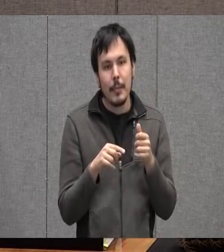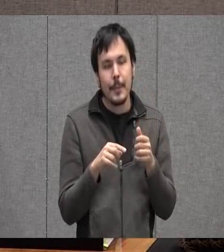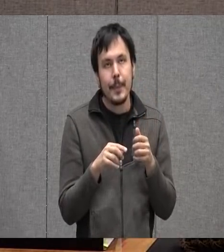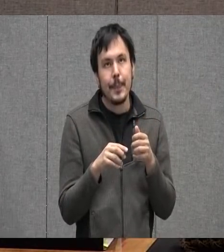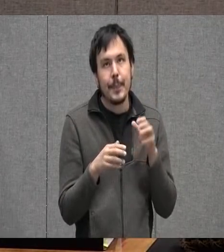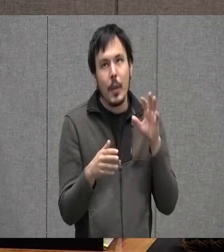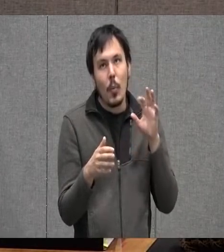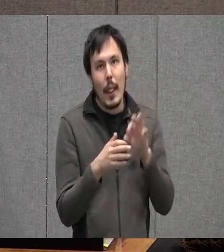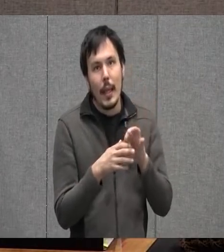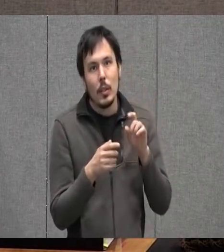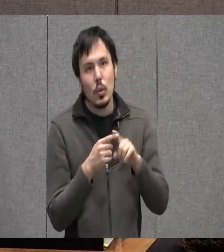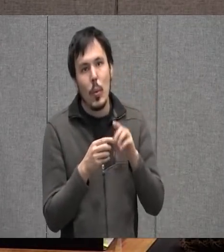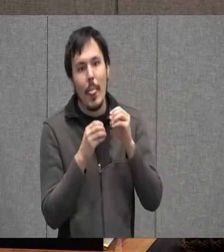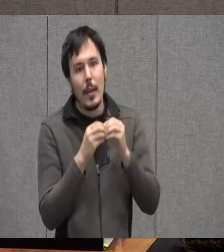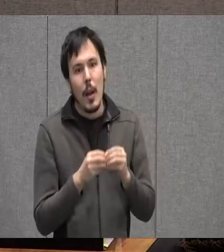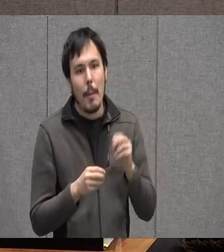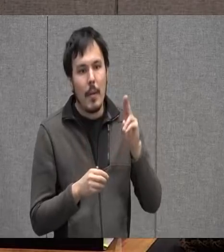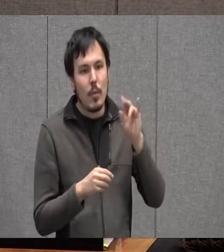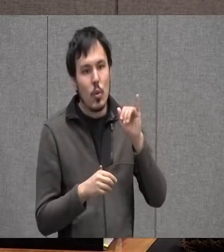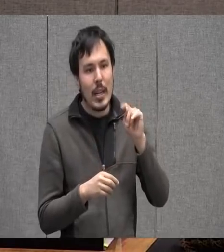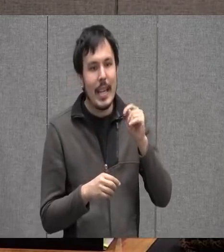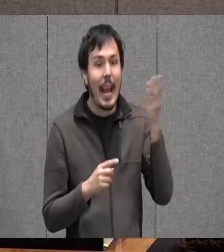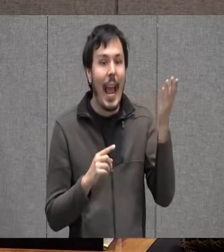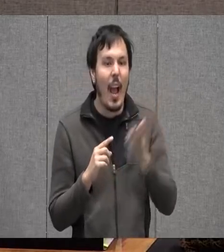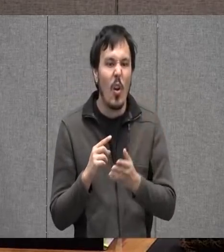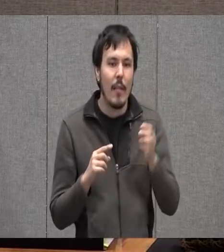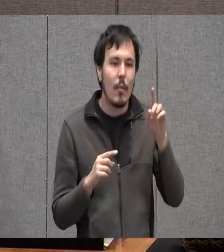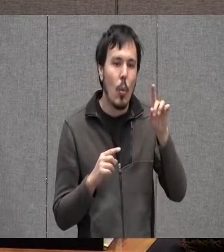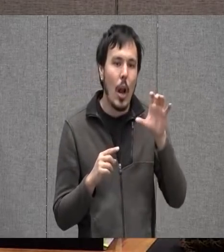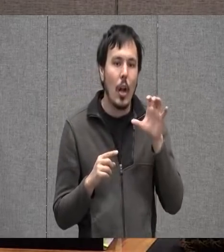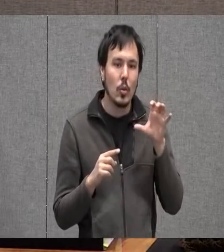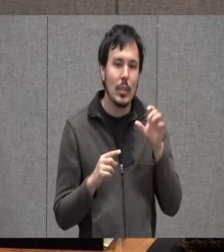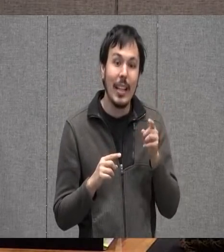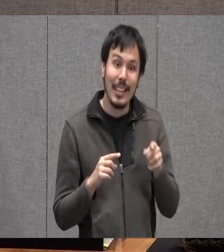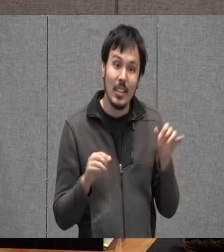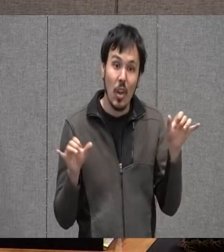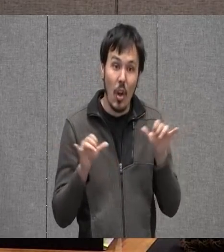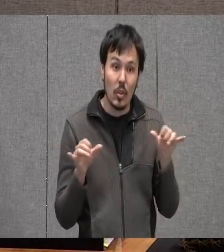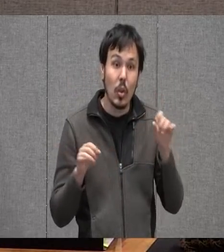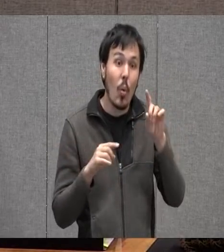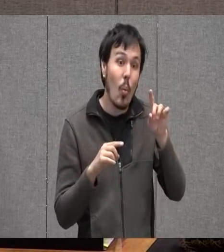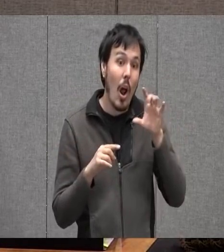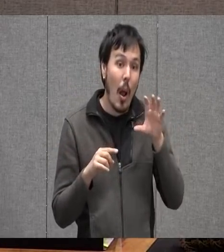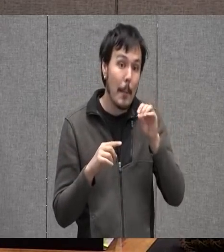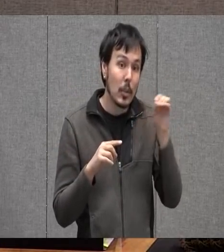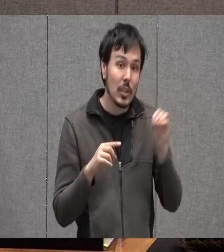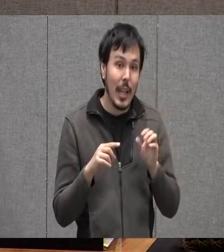a number of units out of 100. So this is also 100% of our dollar.